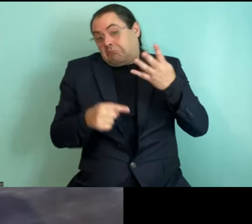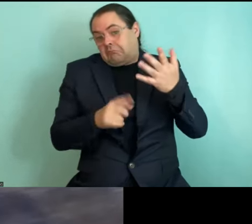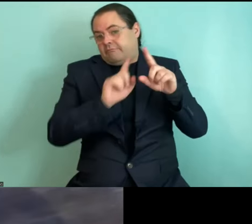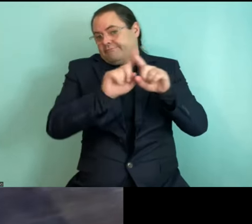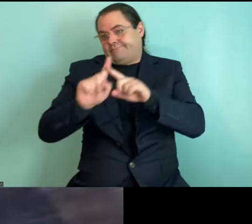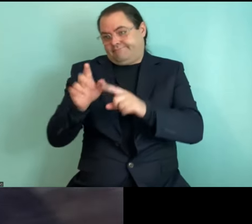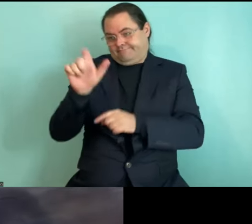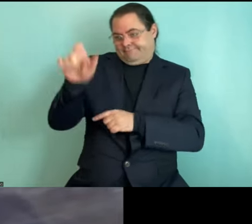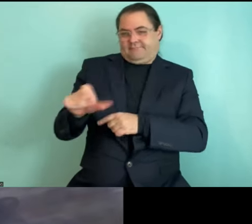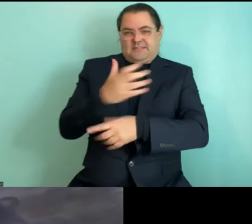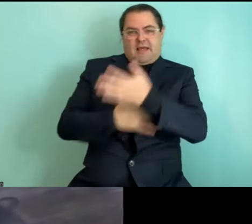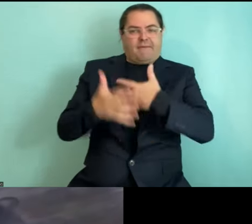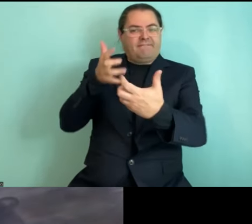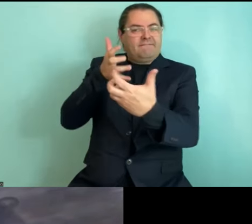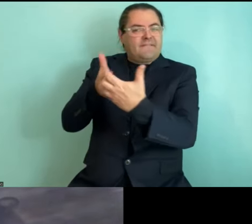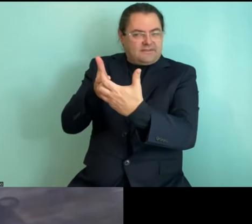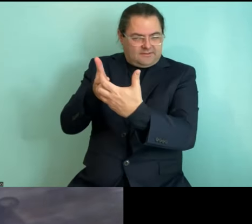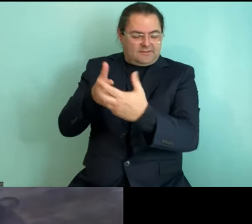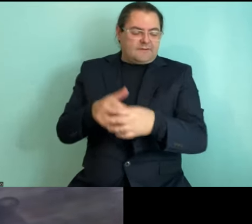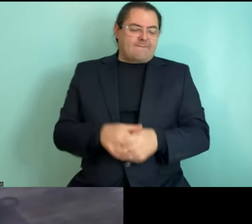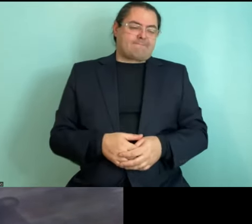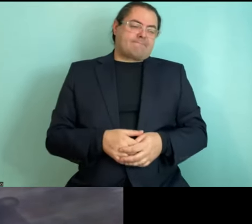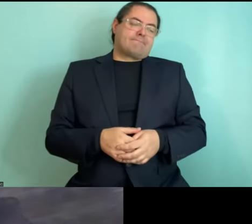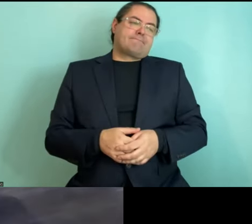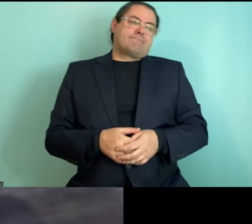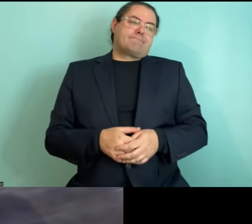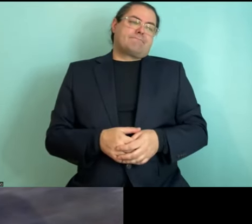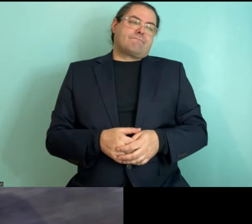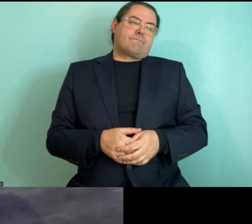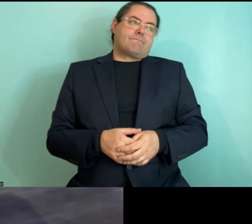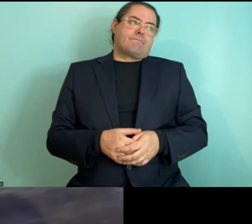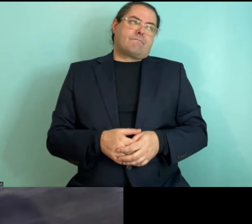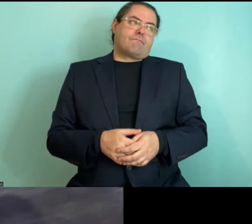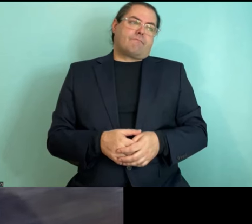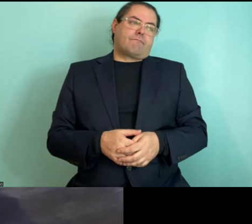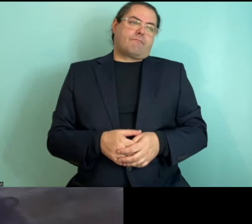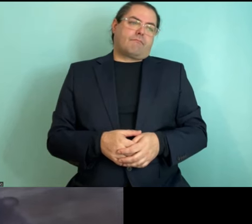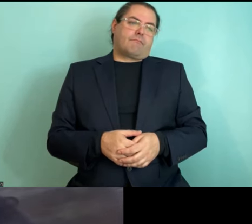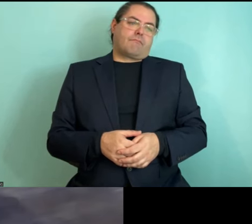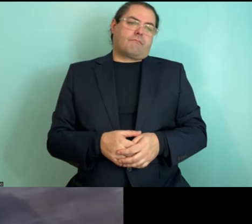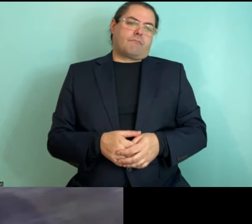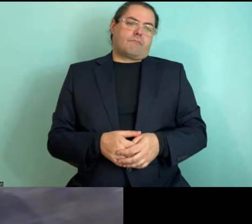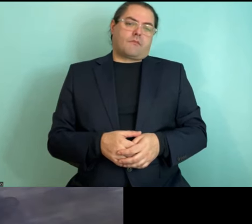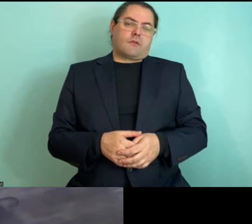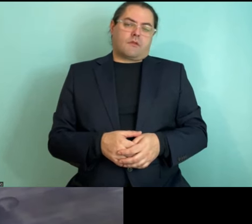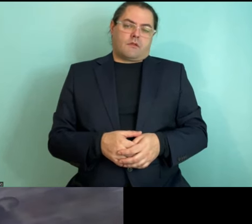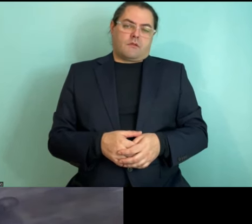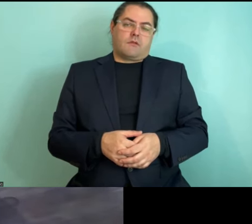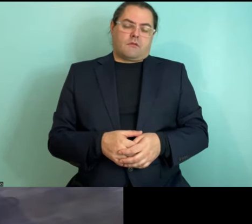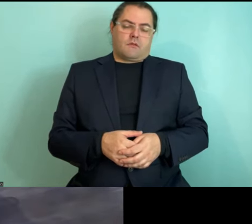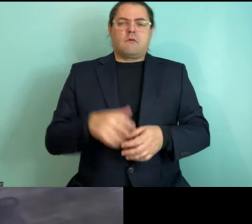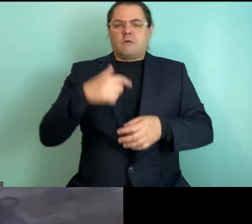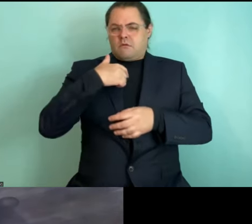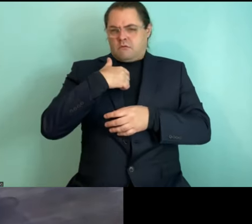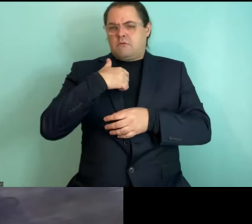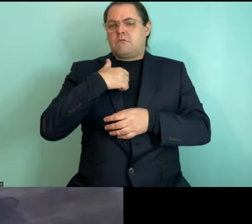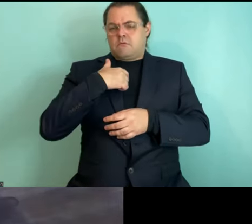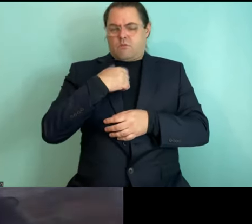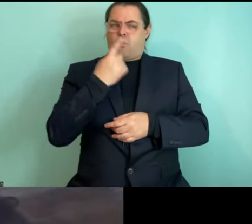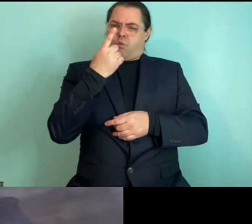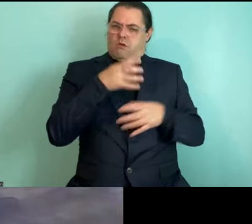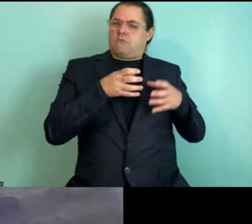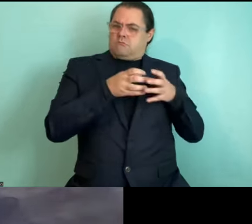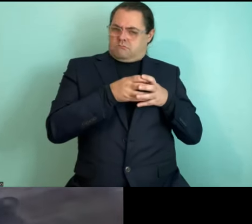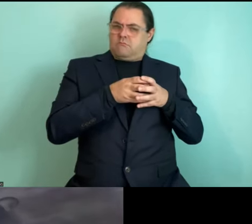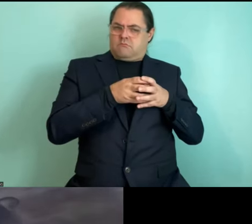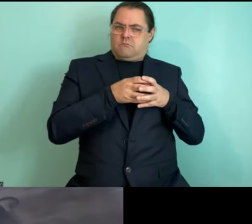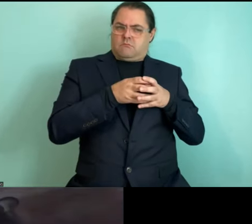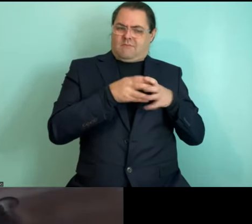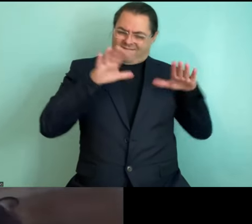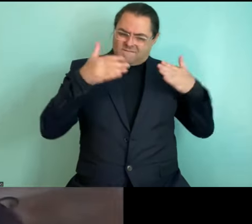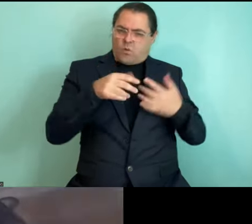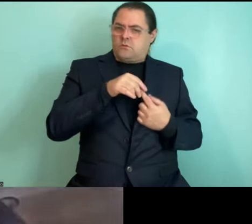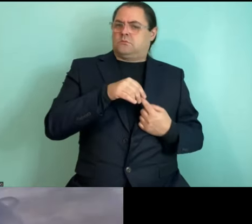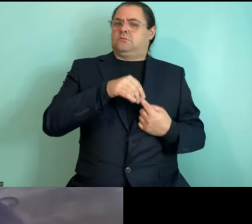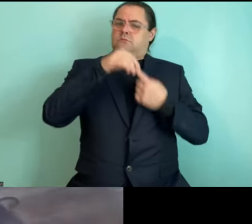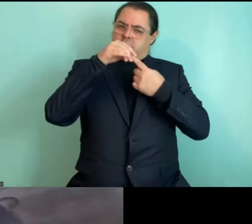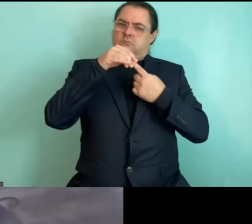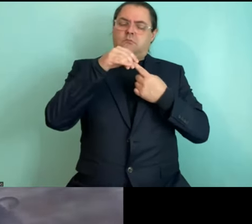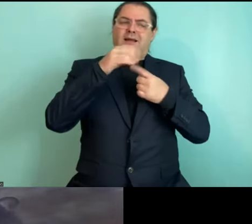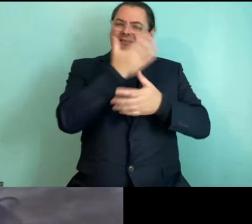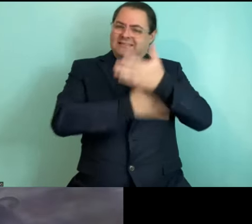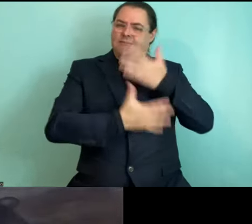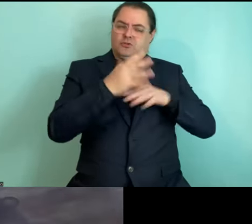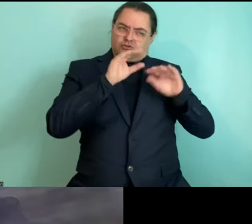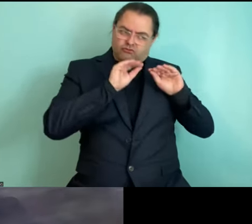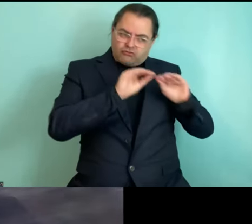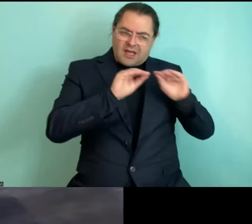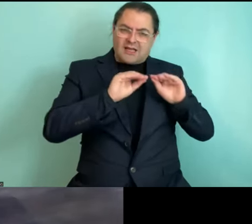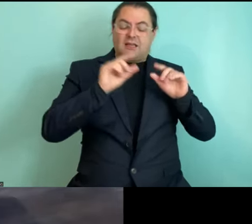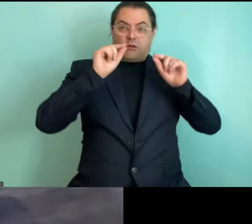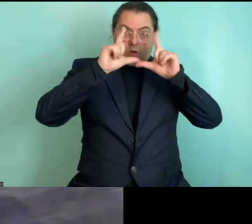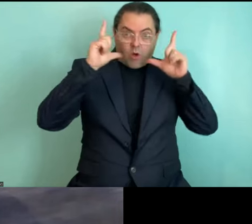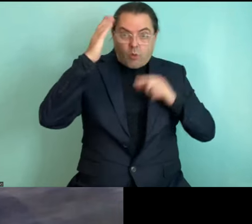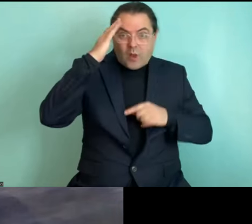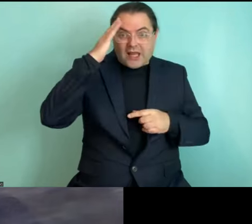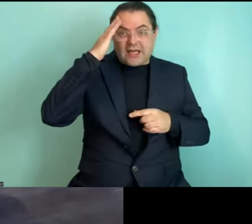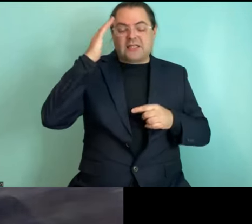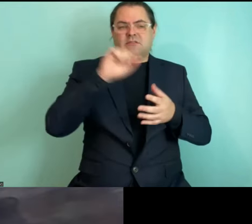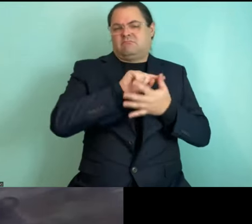10:12:02 of the personality traits, you don't need gap on this vocal a DMC teaching vicious